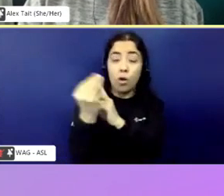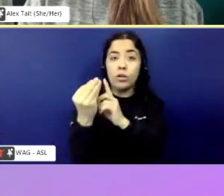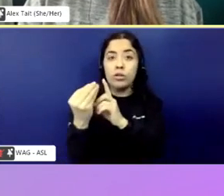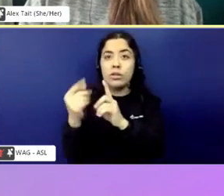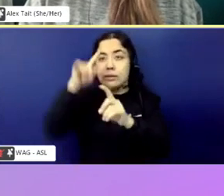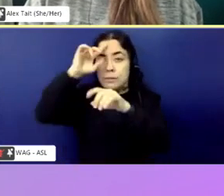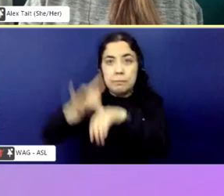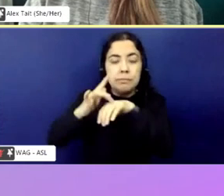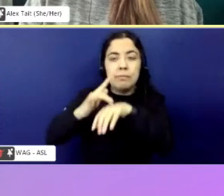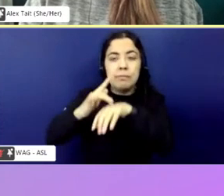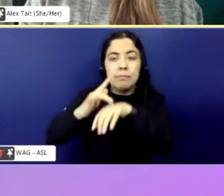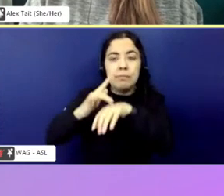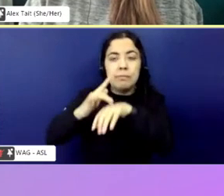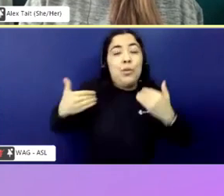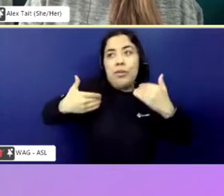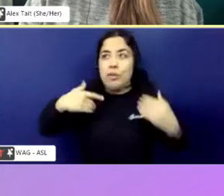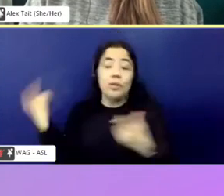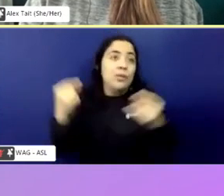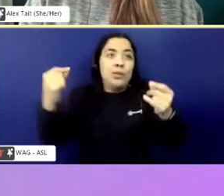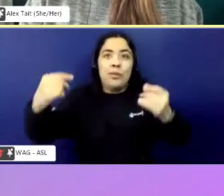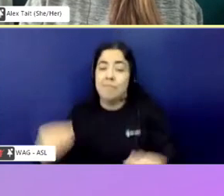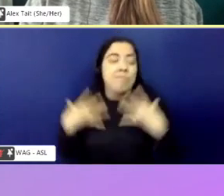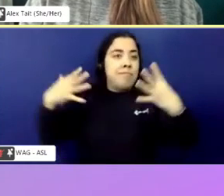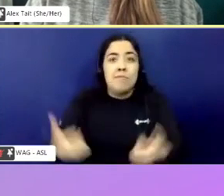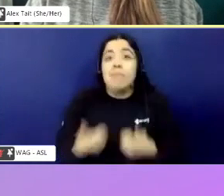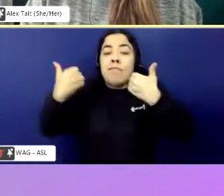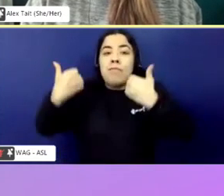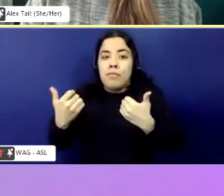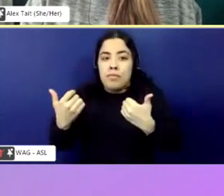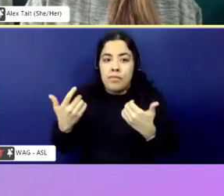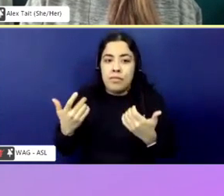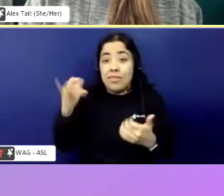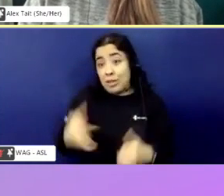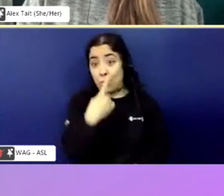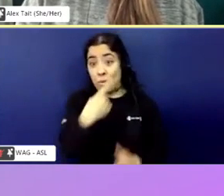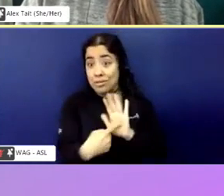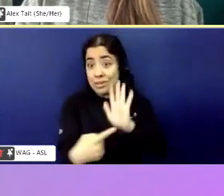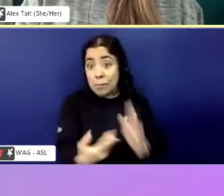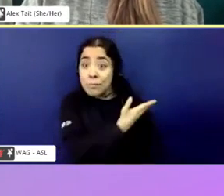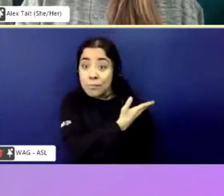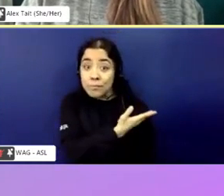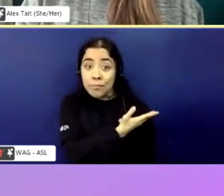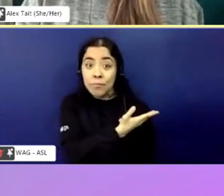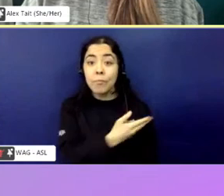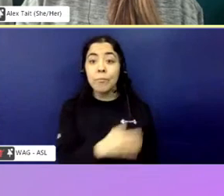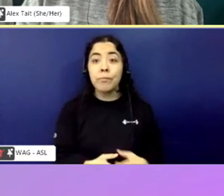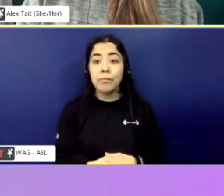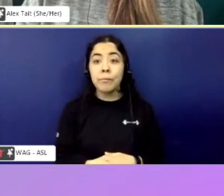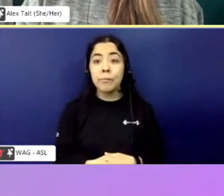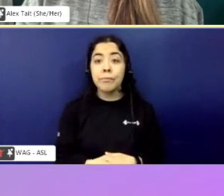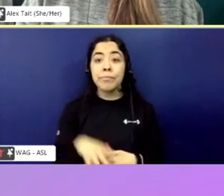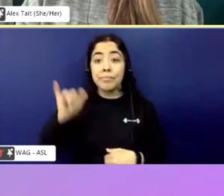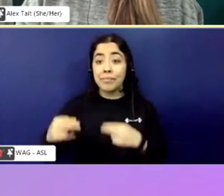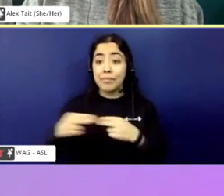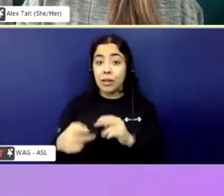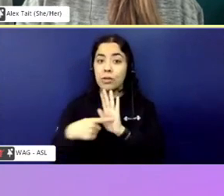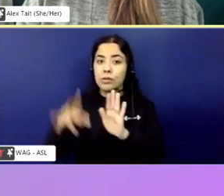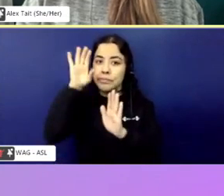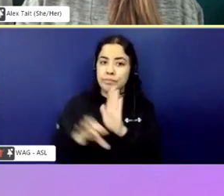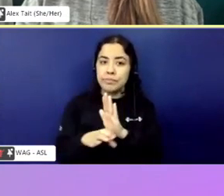ageism. We in a media culture obsessed with youth and vitality. We're all exposed to these messages every day.